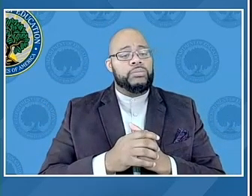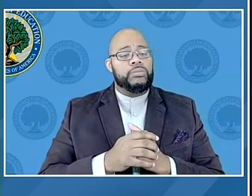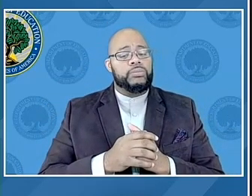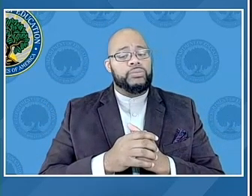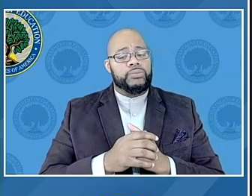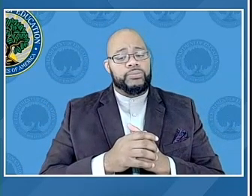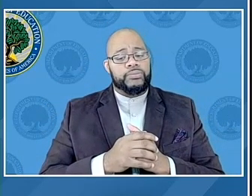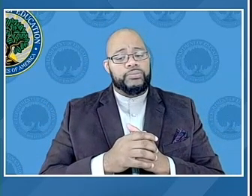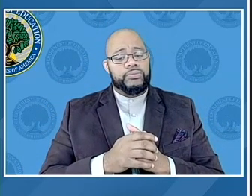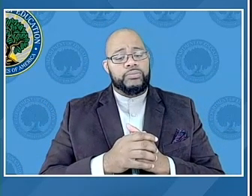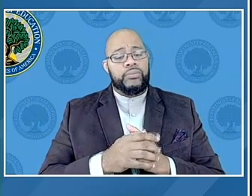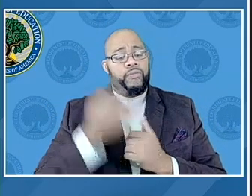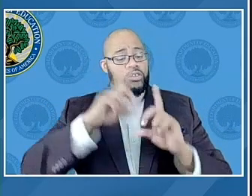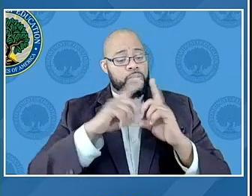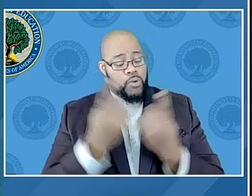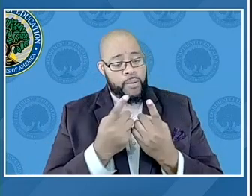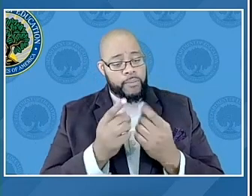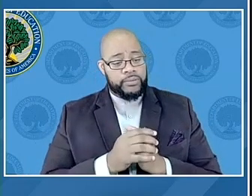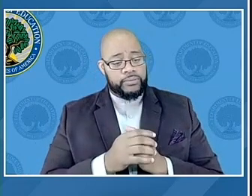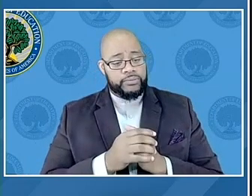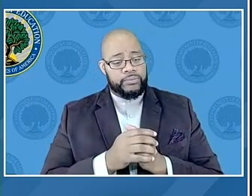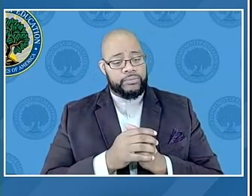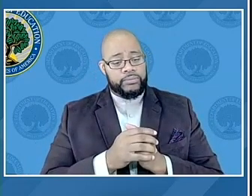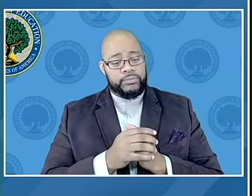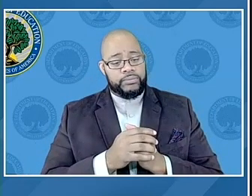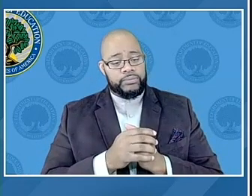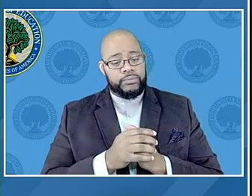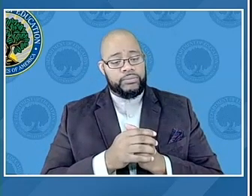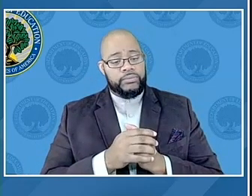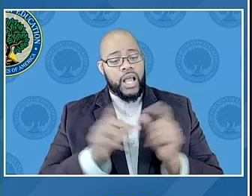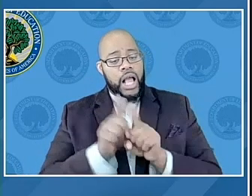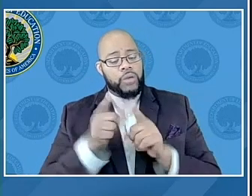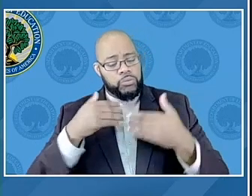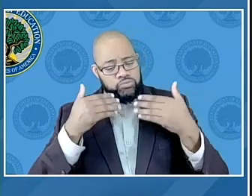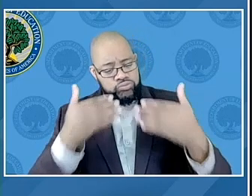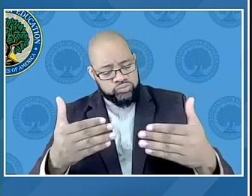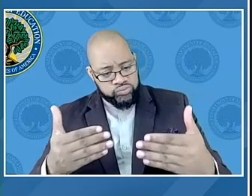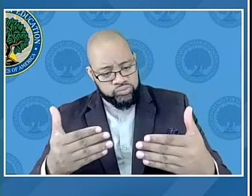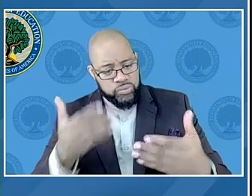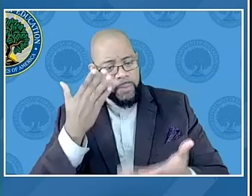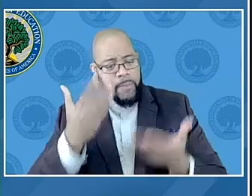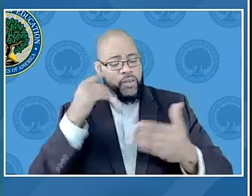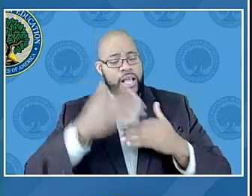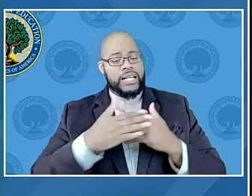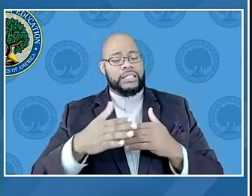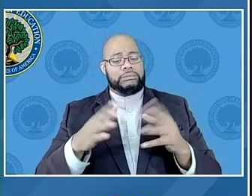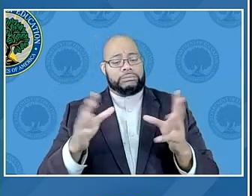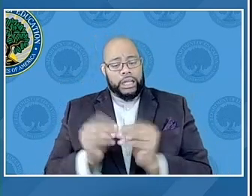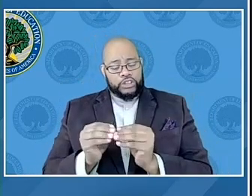the Department as we move forward here, perhaps for the next session, but I think